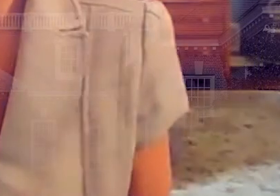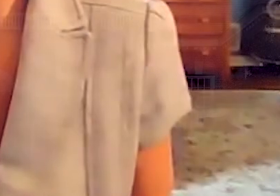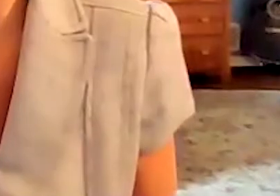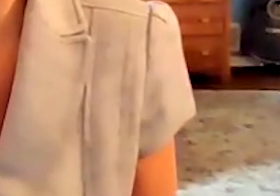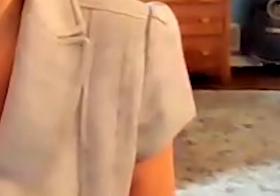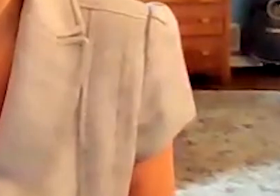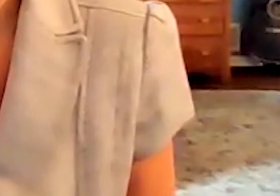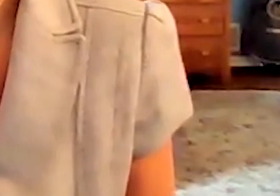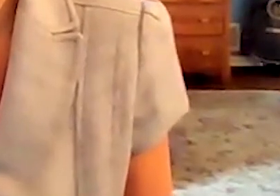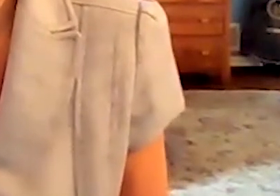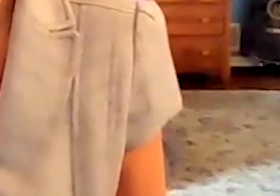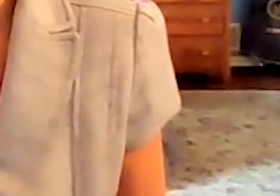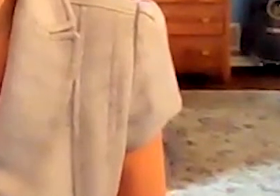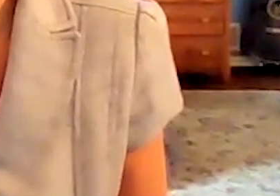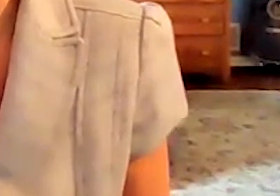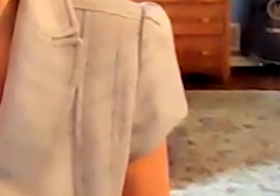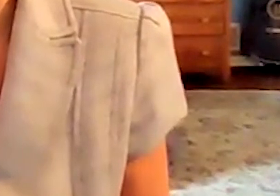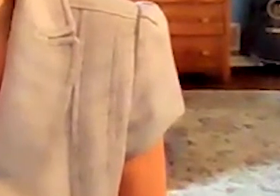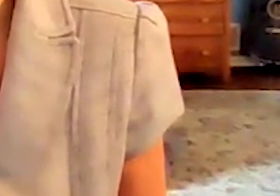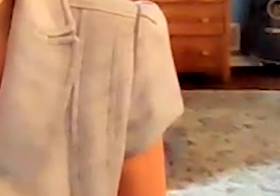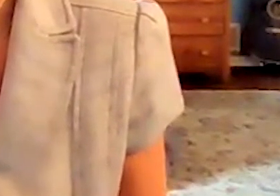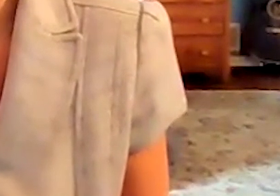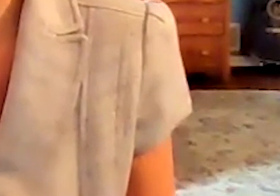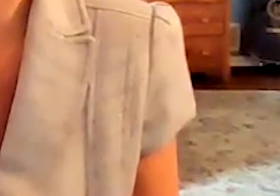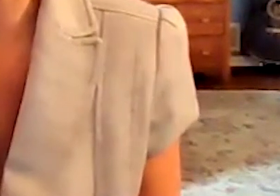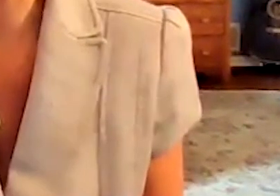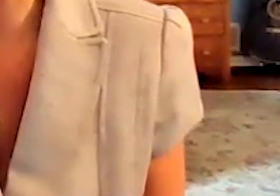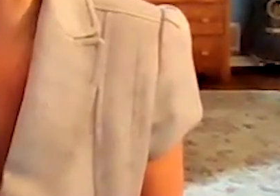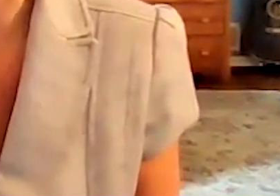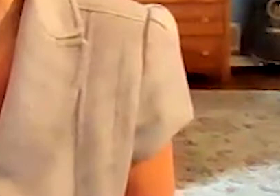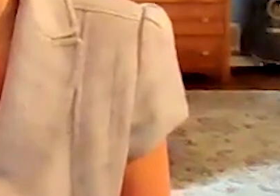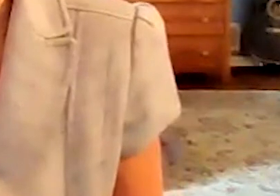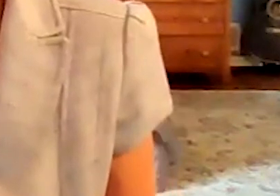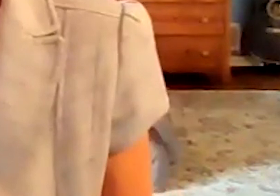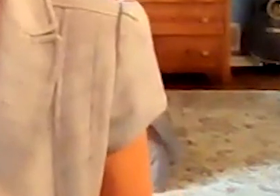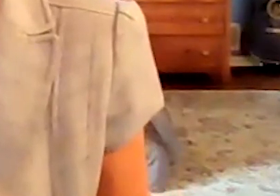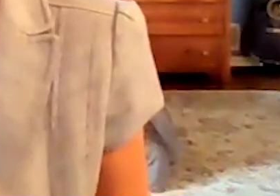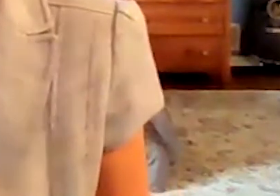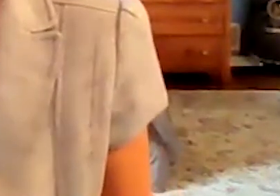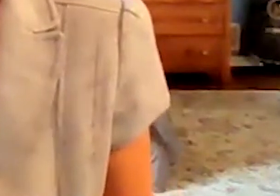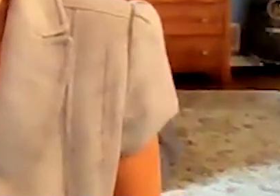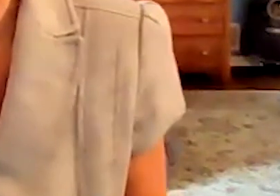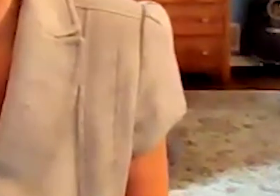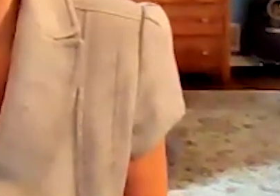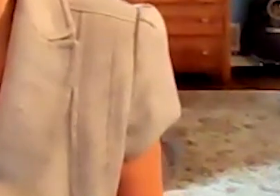Hello, my name is Laura Sturgeon State Senator for Delaware's 4th District and Senate Chair of